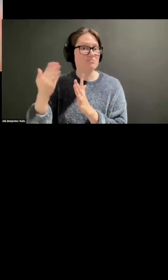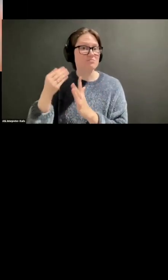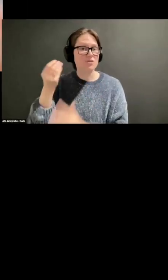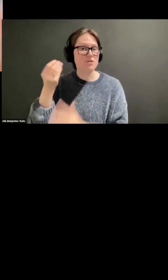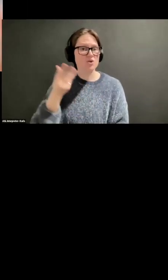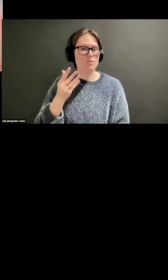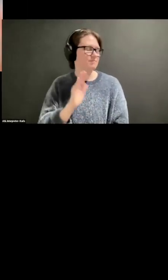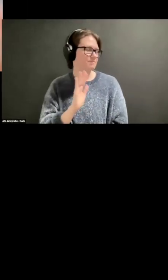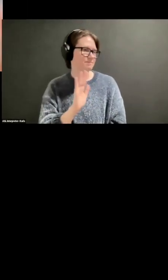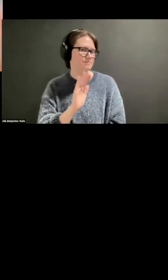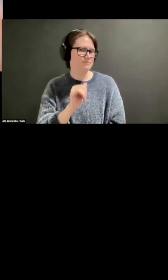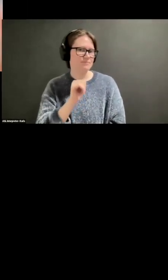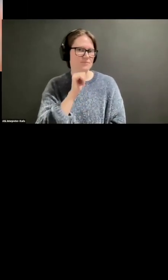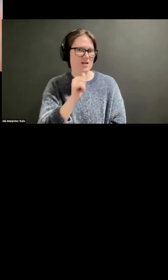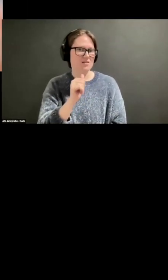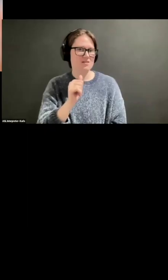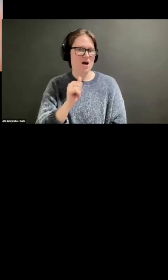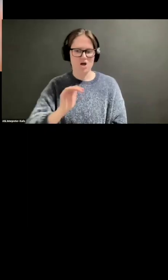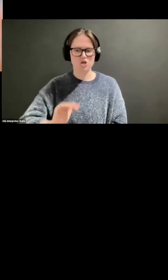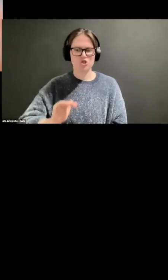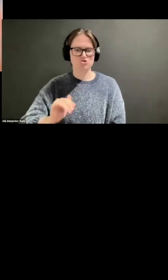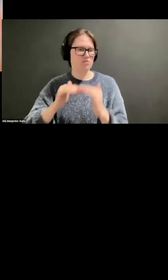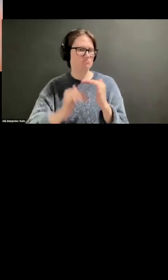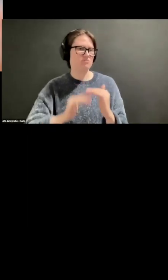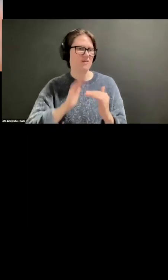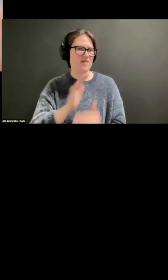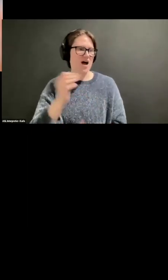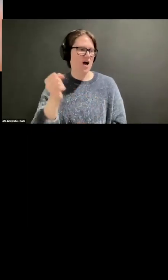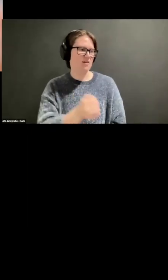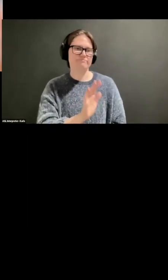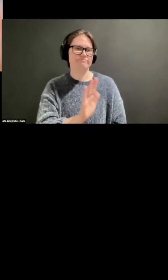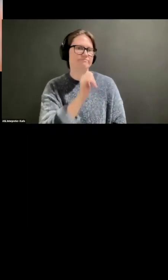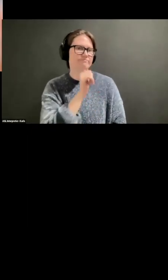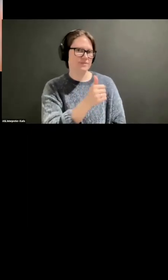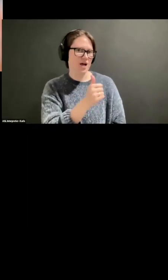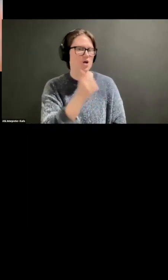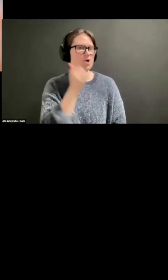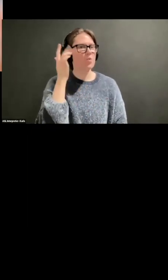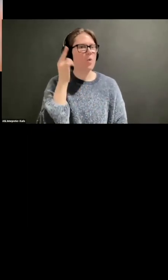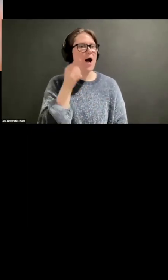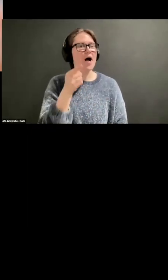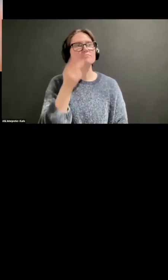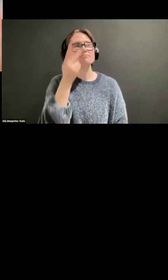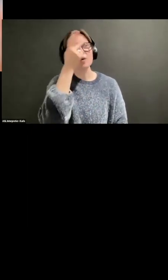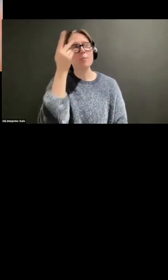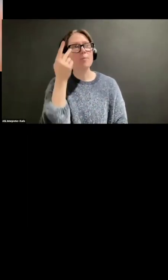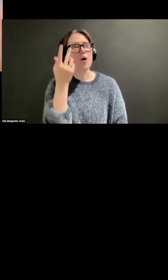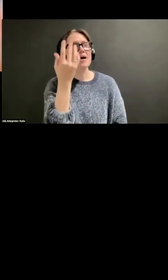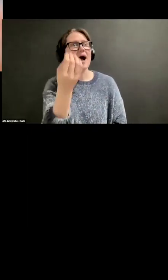a child under five with me because they didn't think I could chase after them at a park so it's just stuff